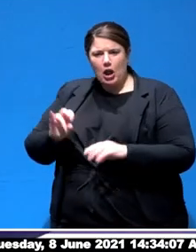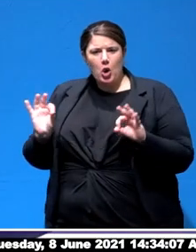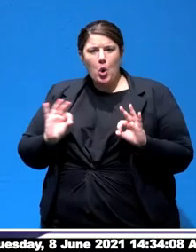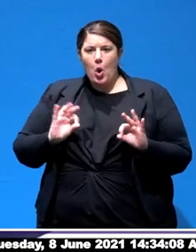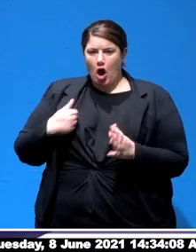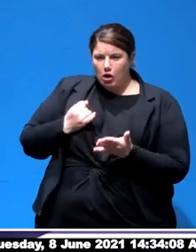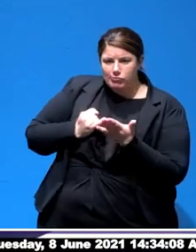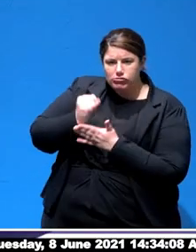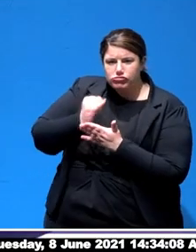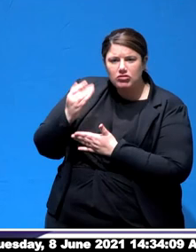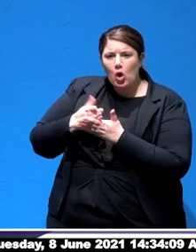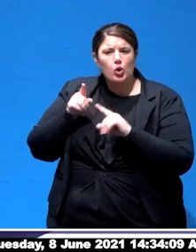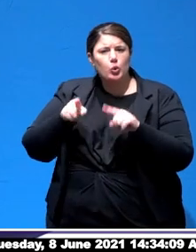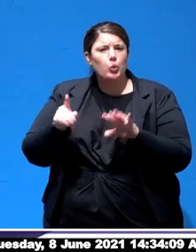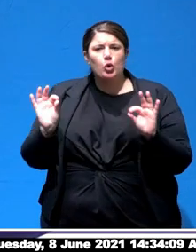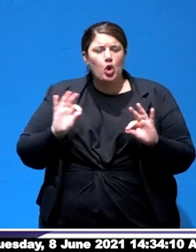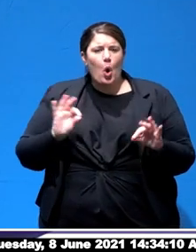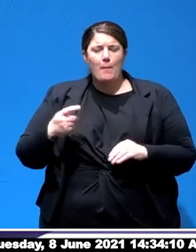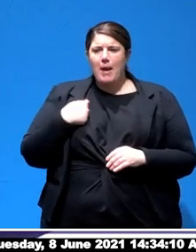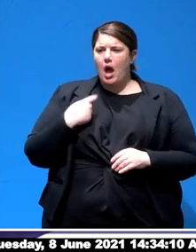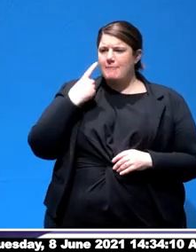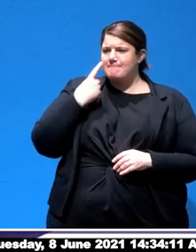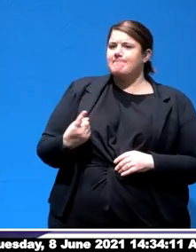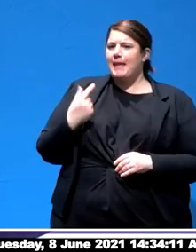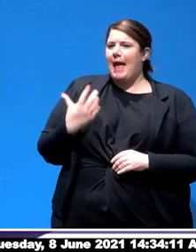of you, but I'm just noting that there is something that you would --- that one